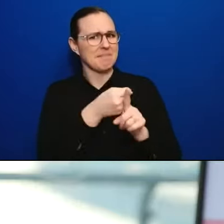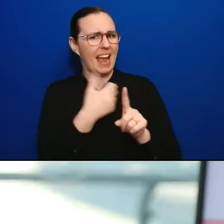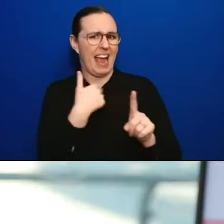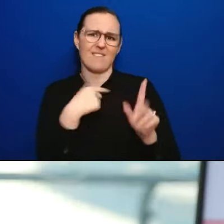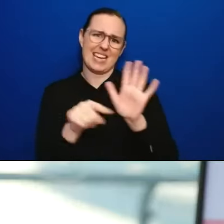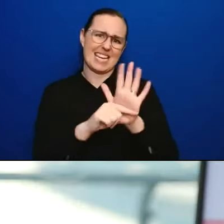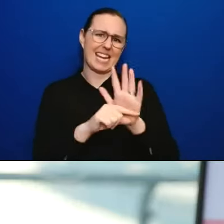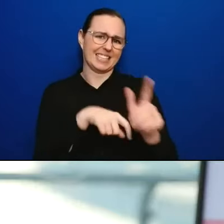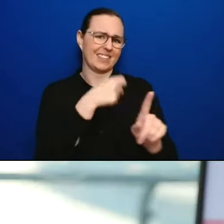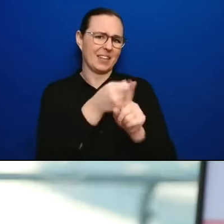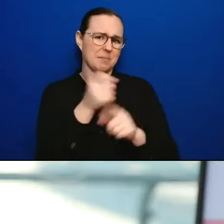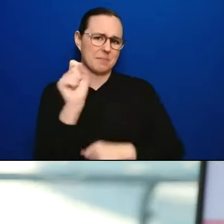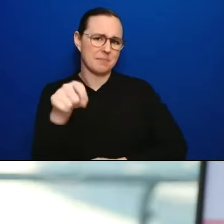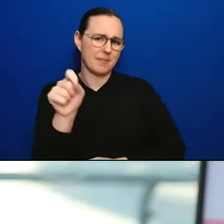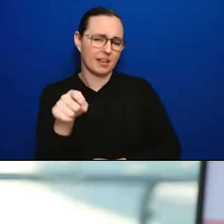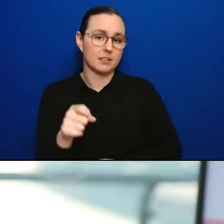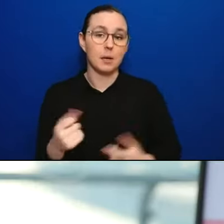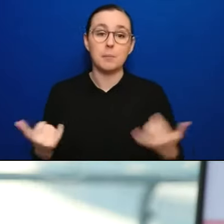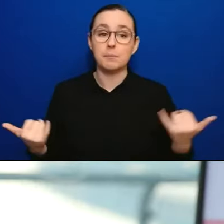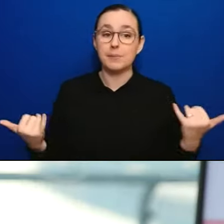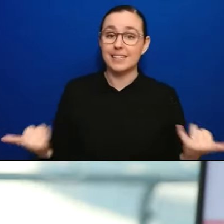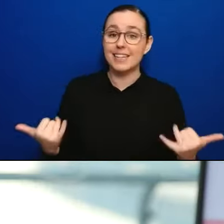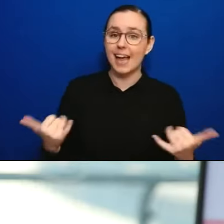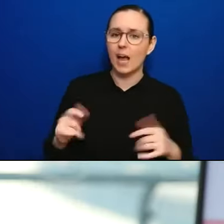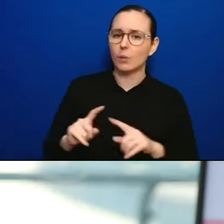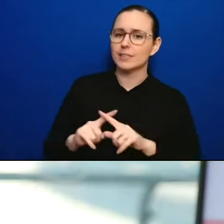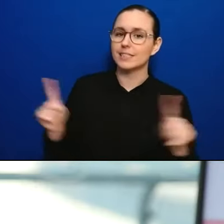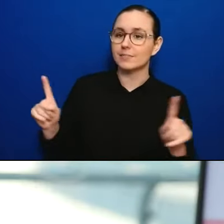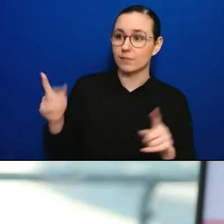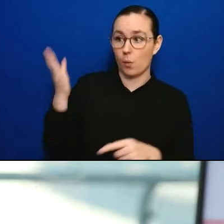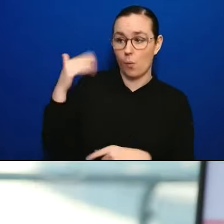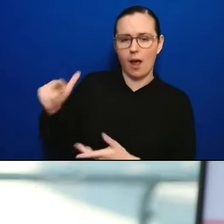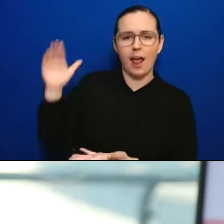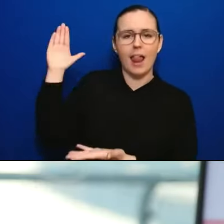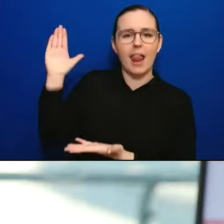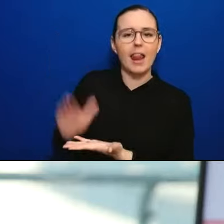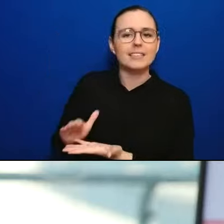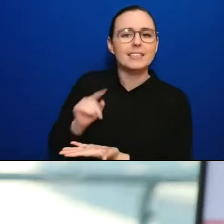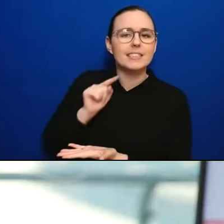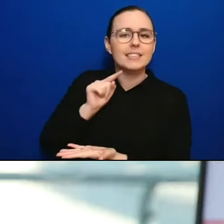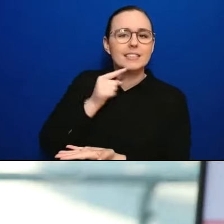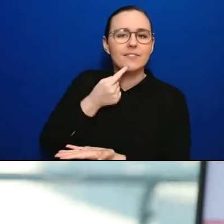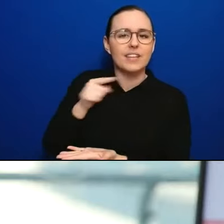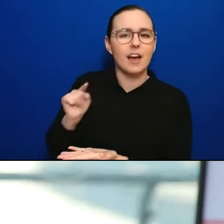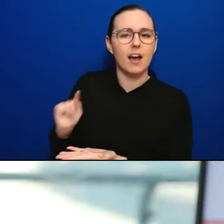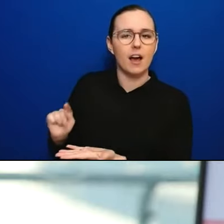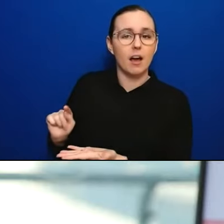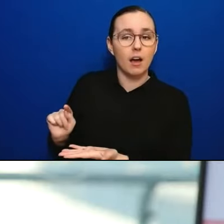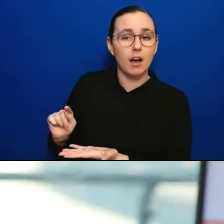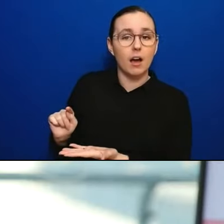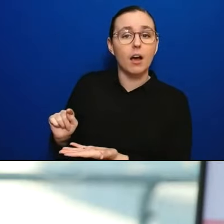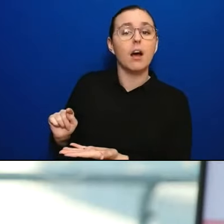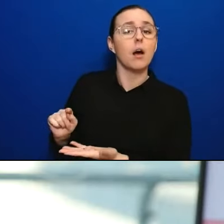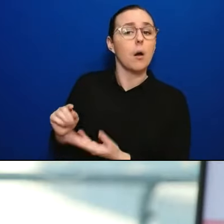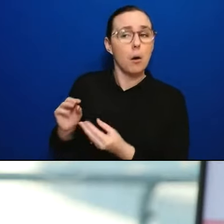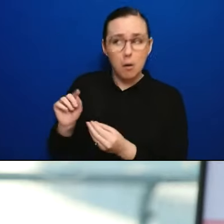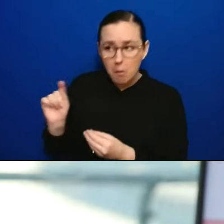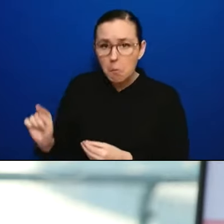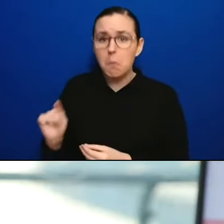Now, while some measures continue to apply, we are adjusting this outbreak